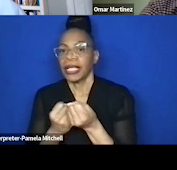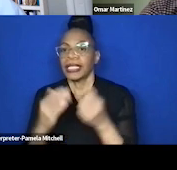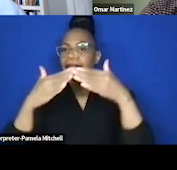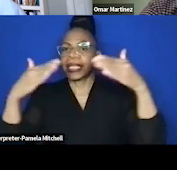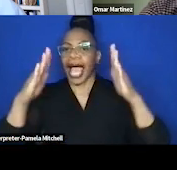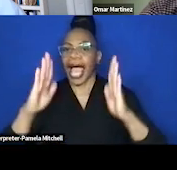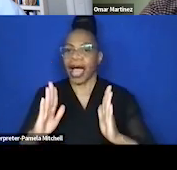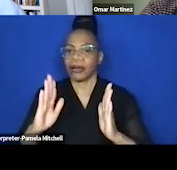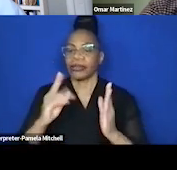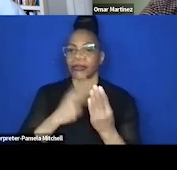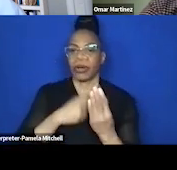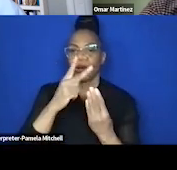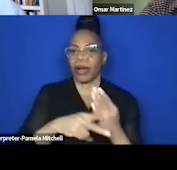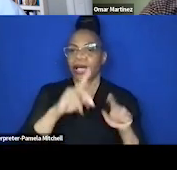such as medications and things of that nature.